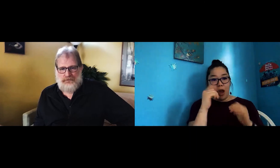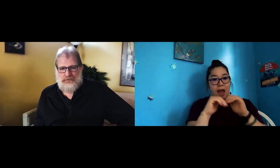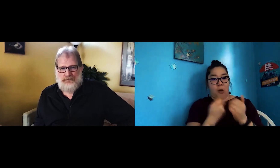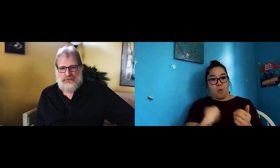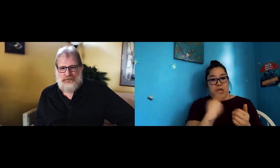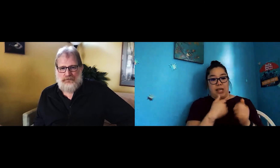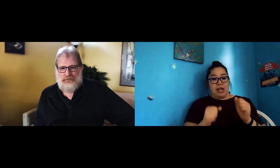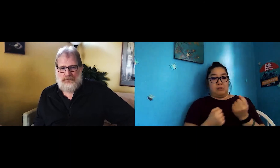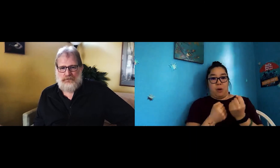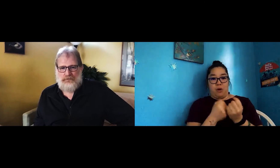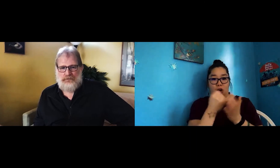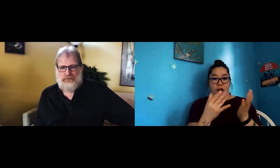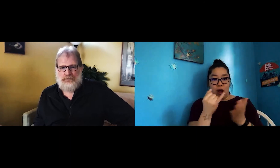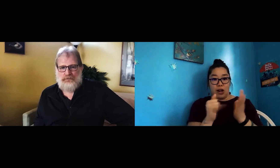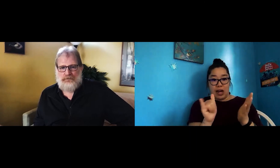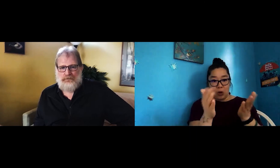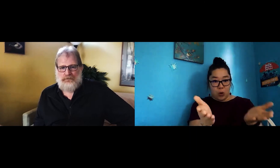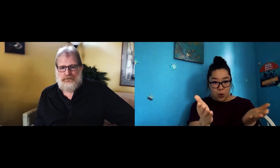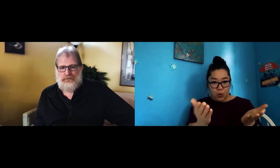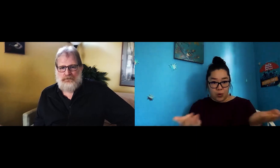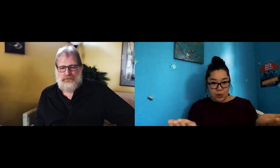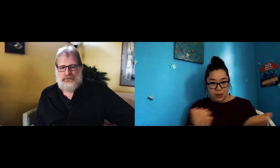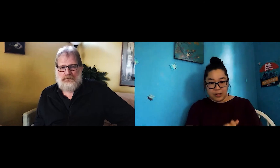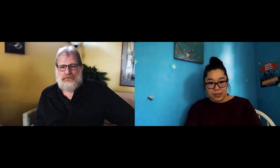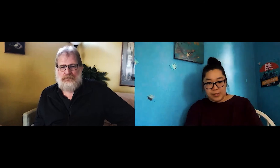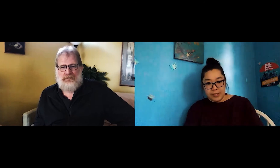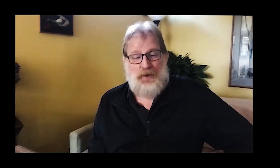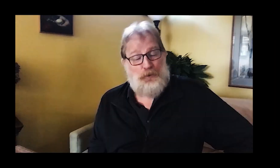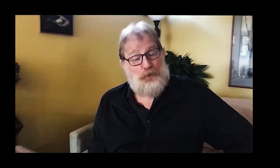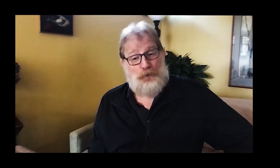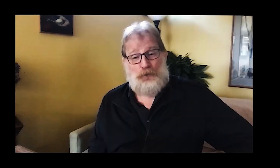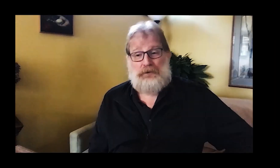closed and many have lost their jobs. I wonder how we can support the arts and artists like you?